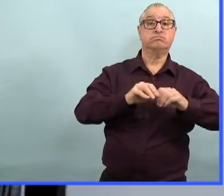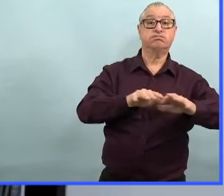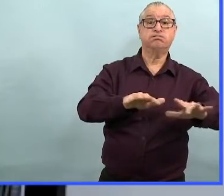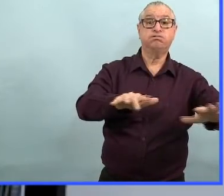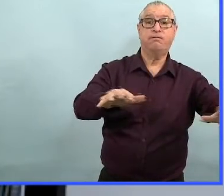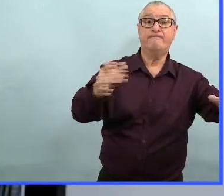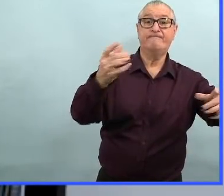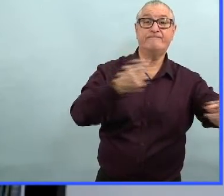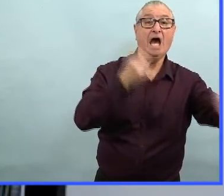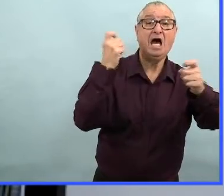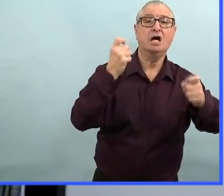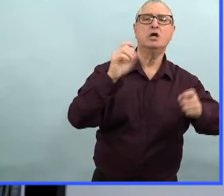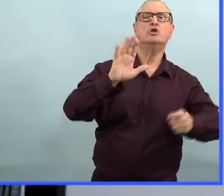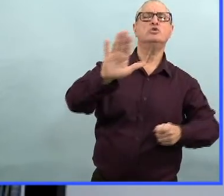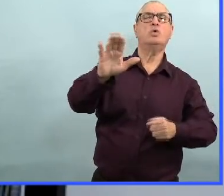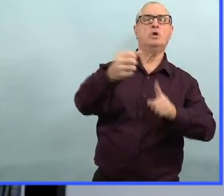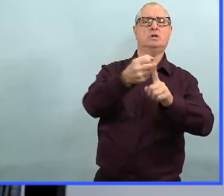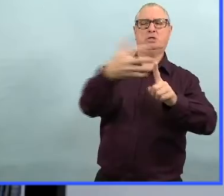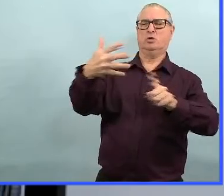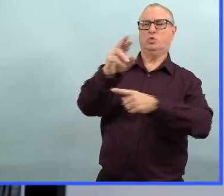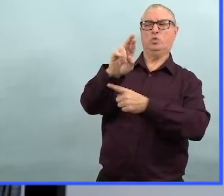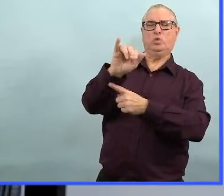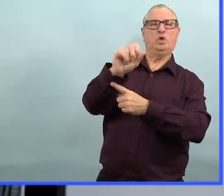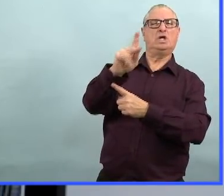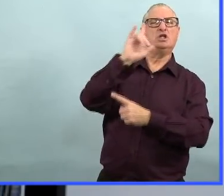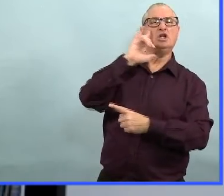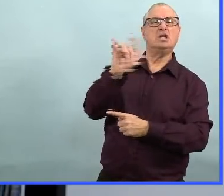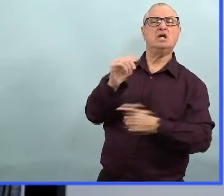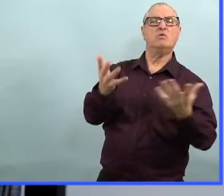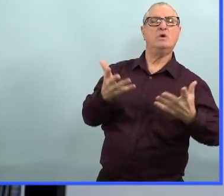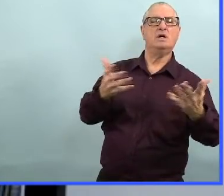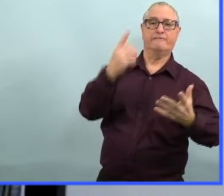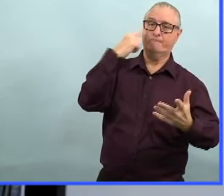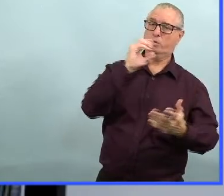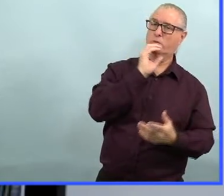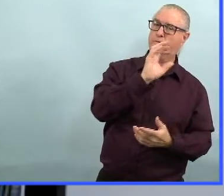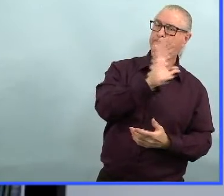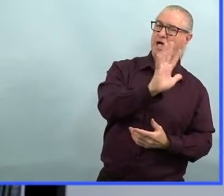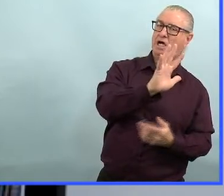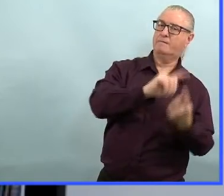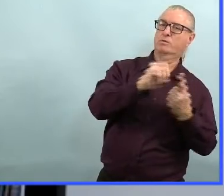their recommendations after the emergence of the omicron variant and they continue to recommend the